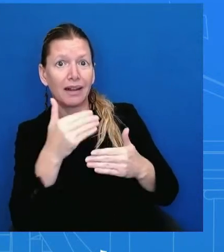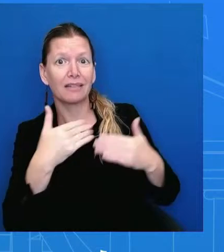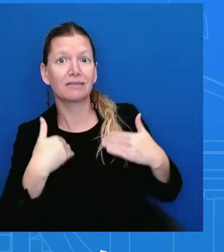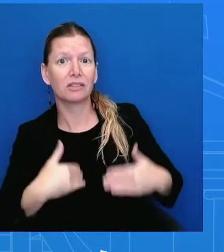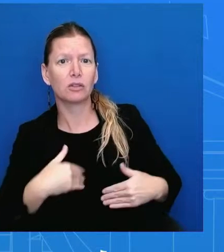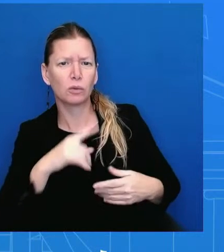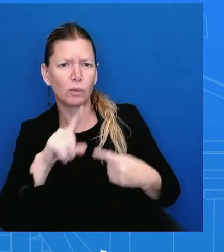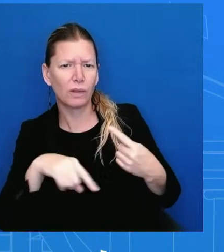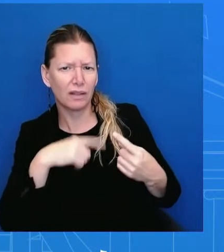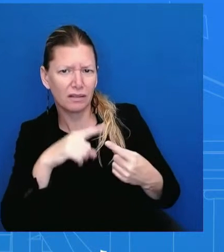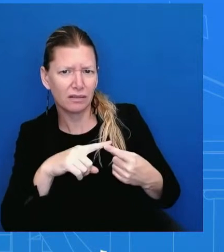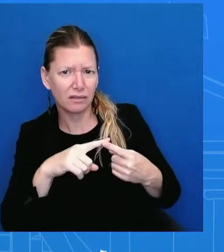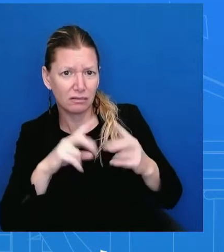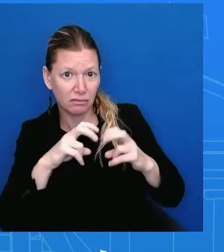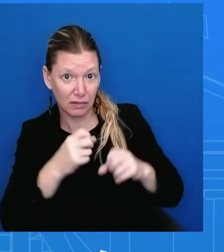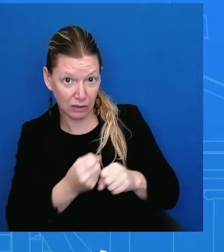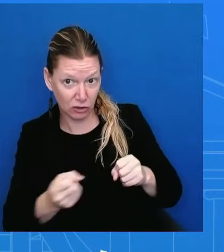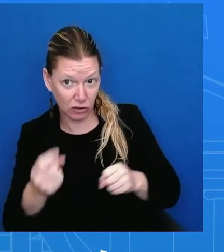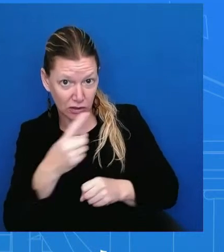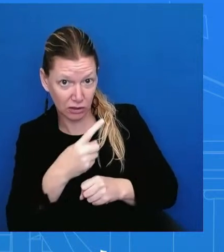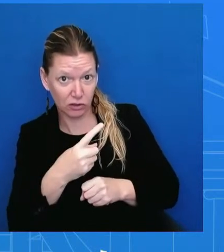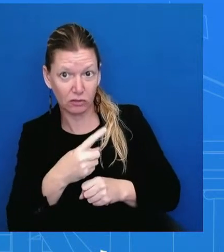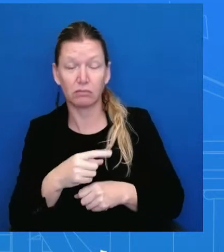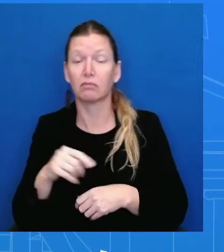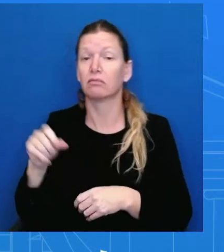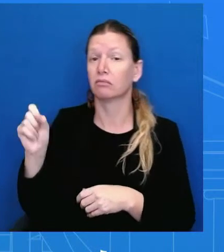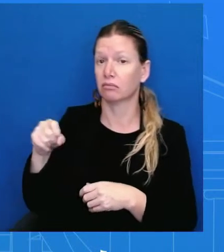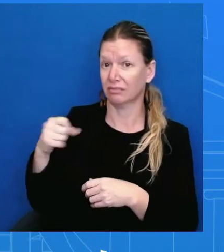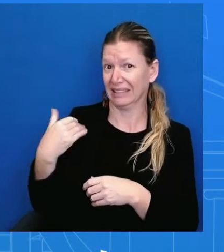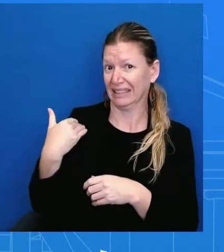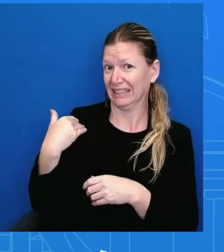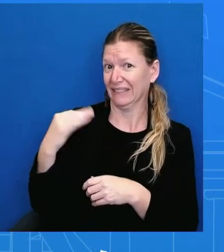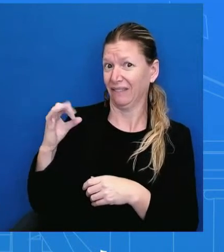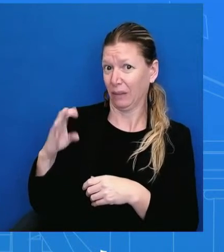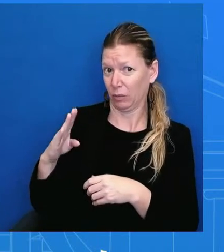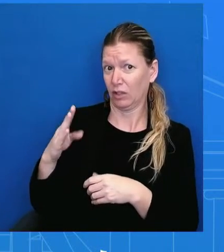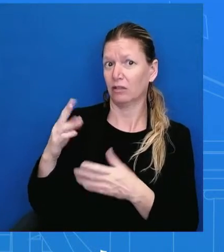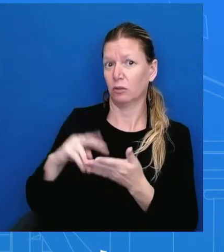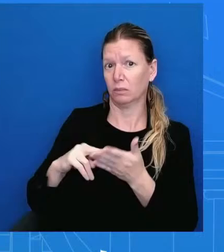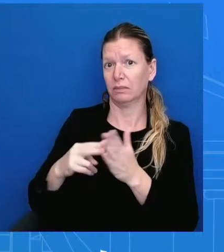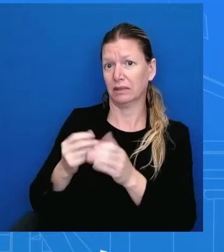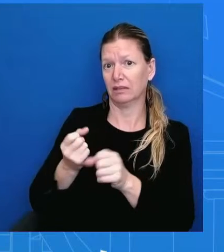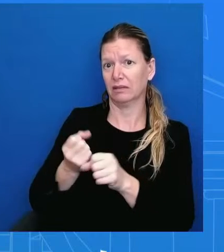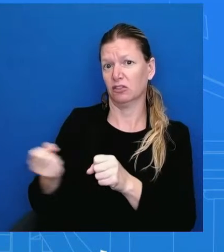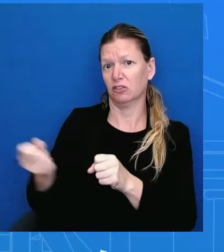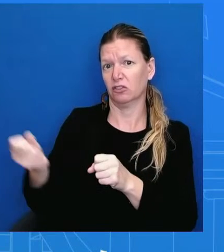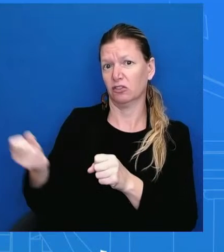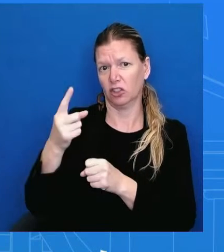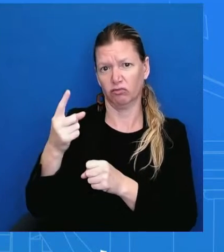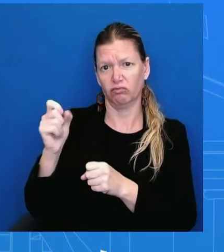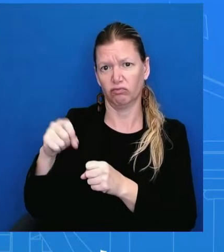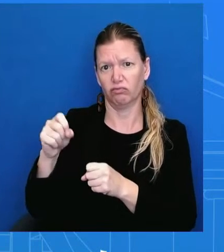The Press: Okay. And can you clarify for us -- forgive me, I might have missed it or by design. Ms. Jean-Pierre: Yeah. The Press: He will or he won't go to the Hill tomorrow?